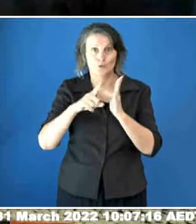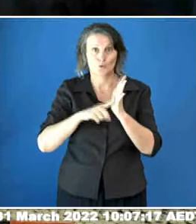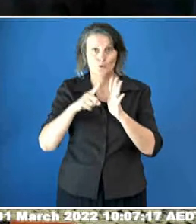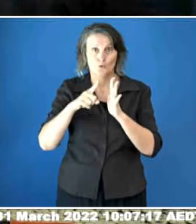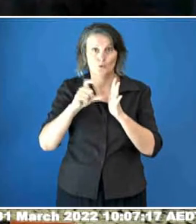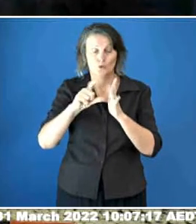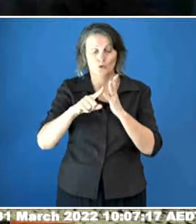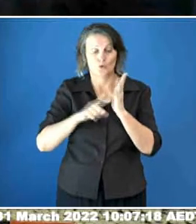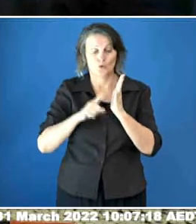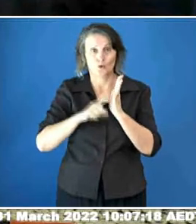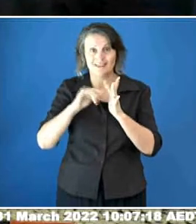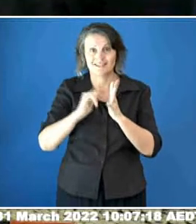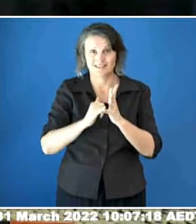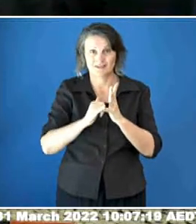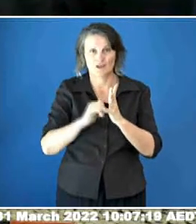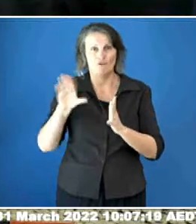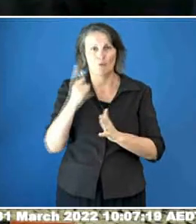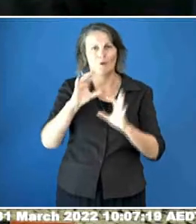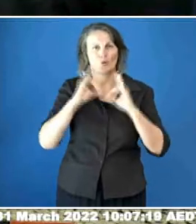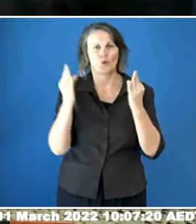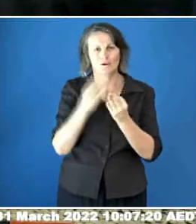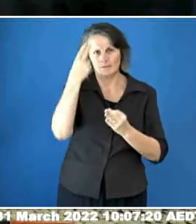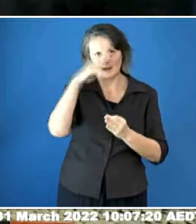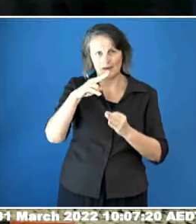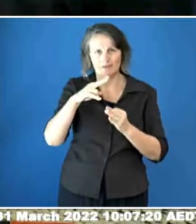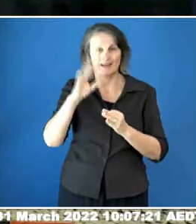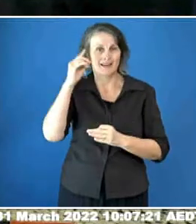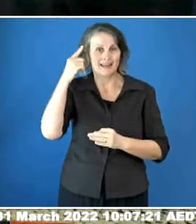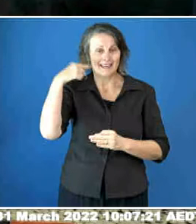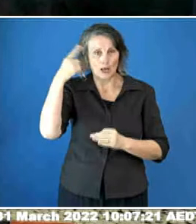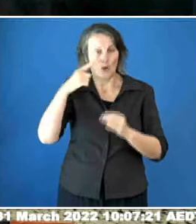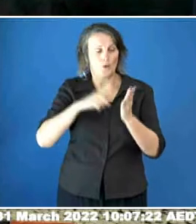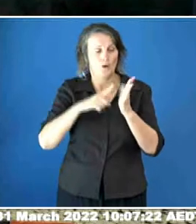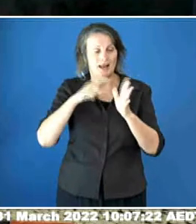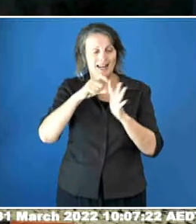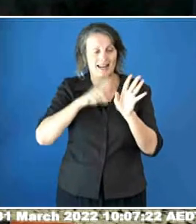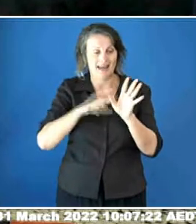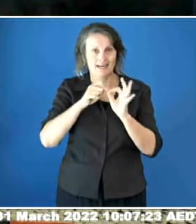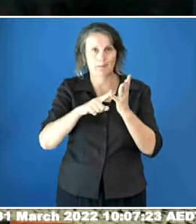Yellow Ladybugs is an autistic-led non-government organisation with strong bridges to the community.